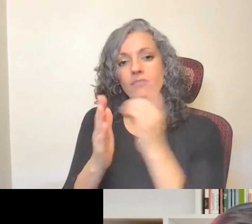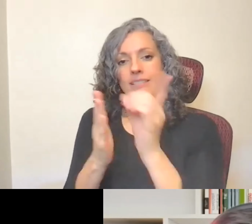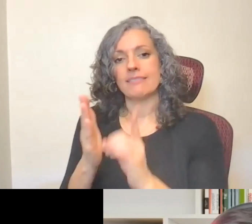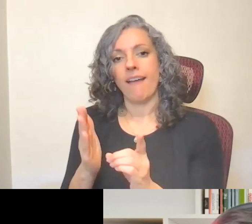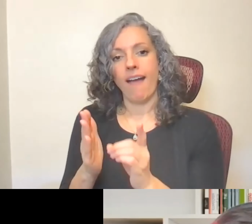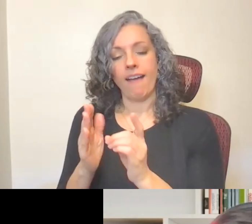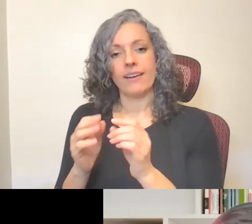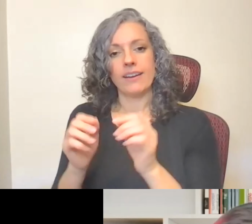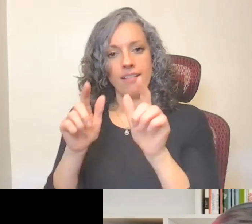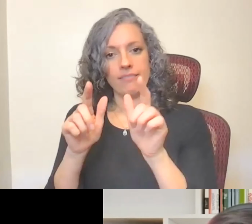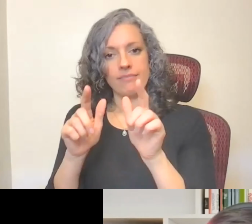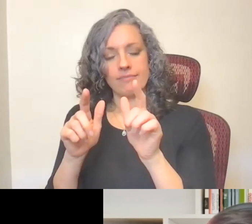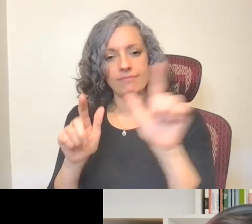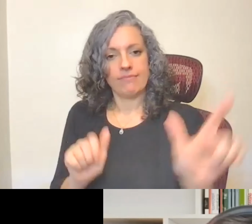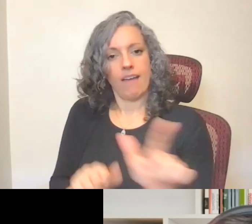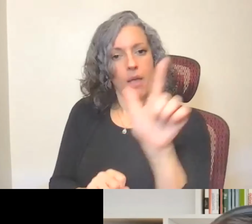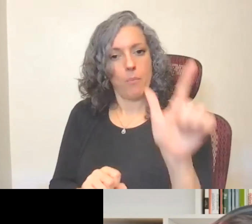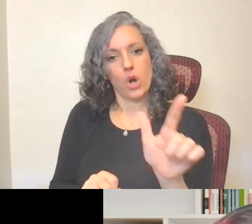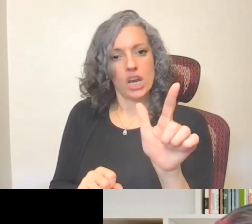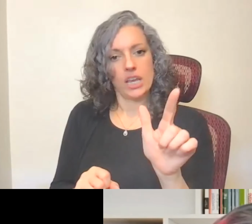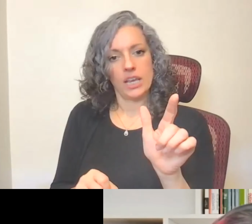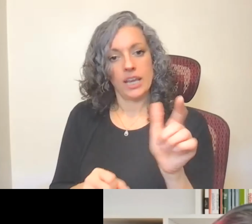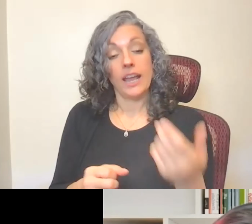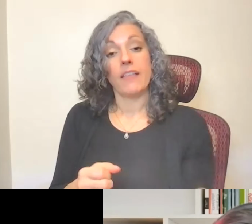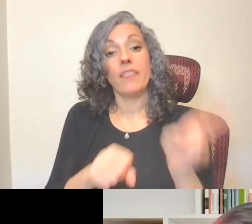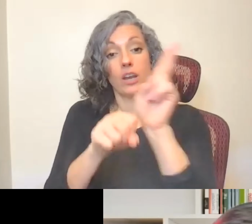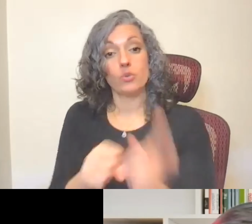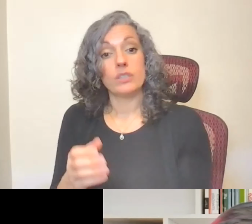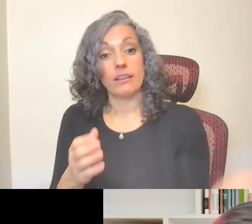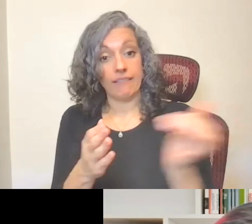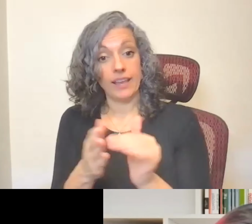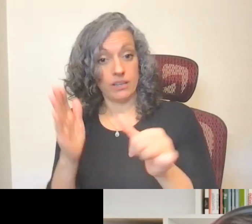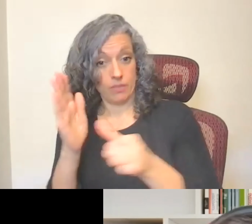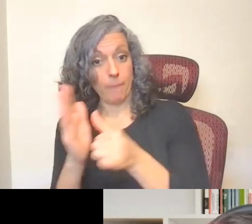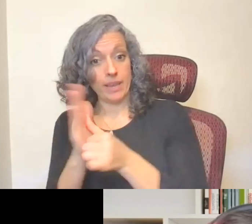and then I reuse all of those components directly into the pages, and we have the exact same thing